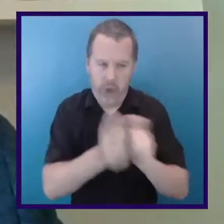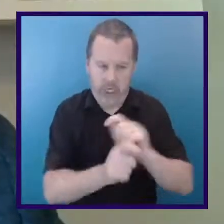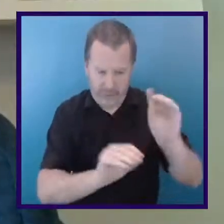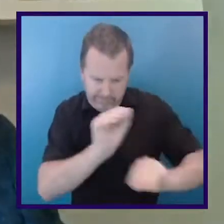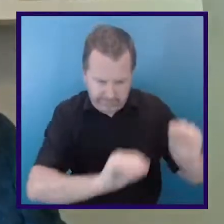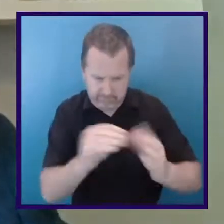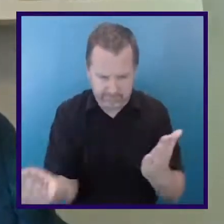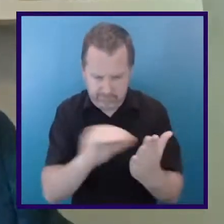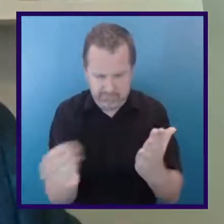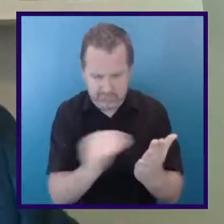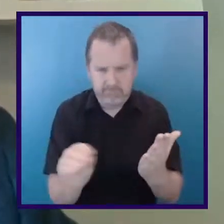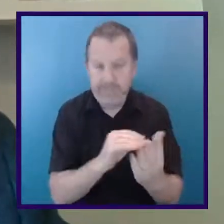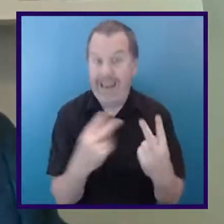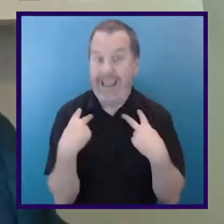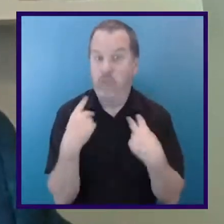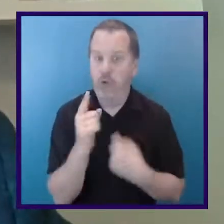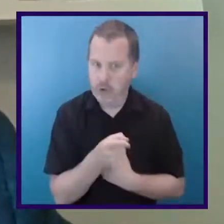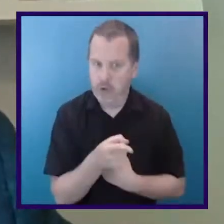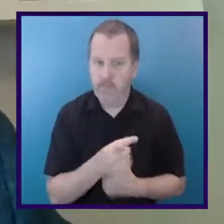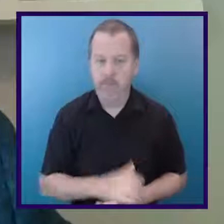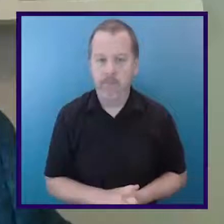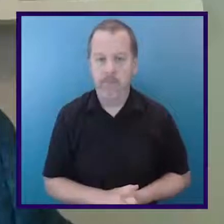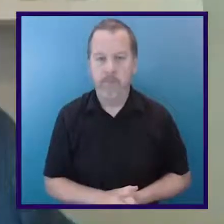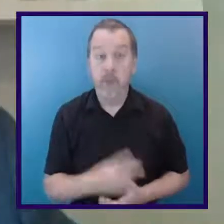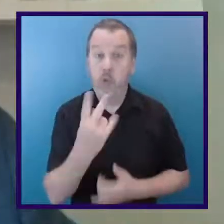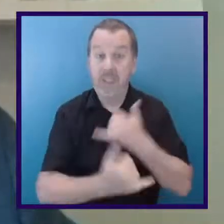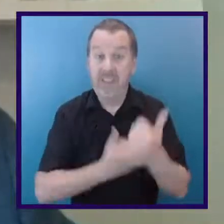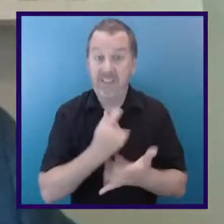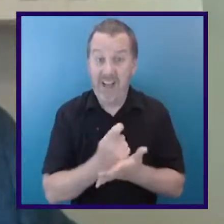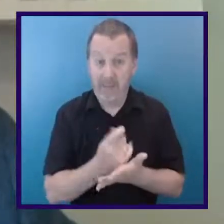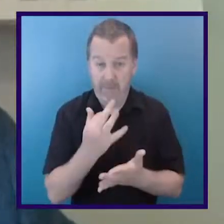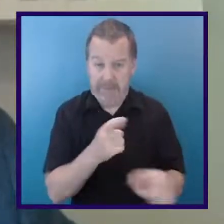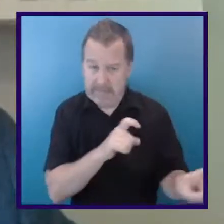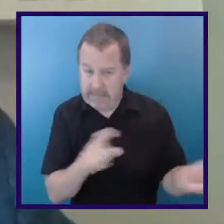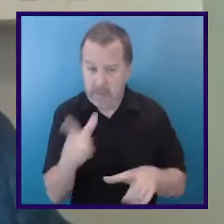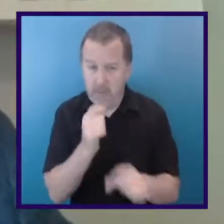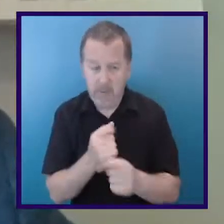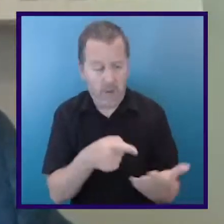to include a language, and we can't be having this conversation in another two years that